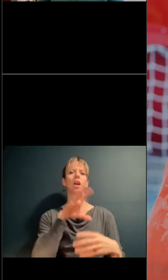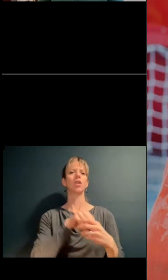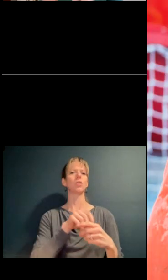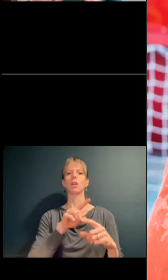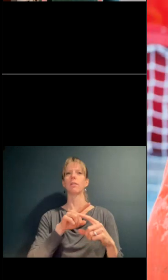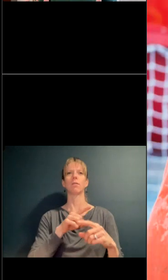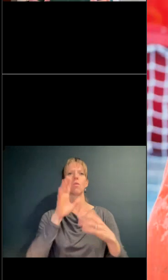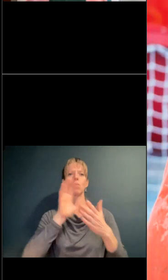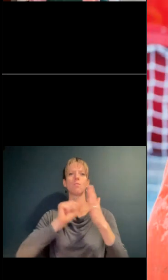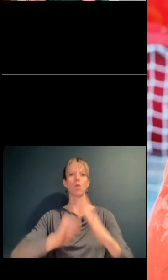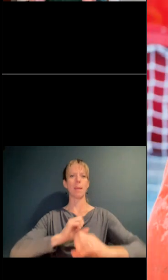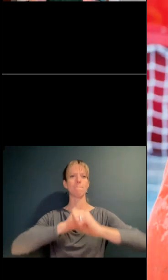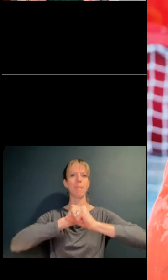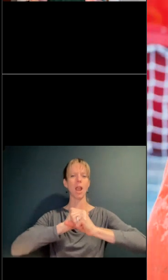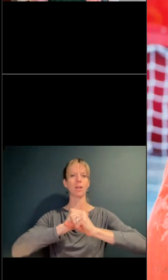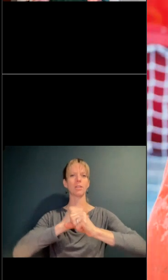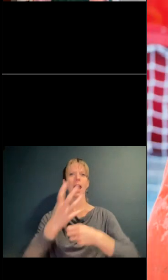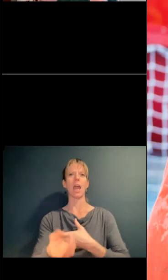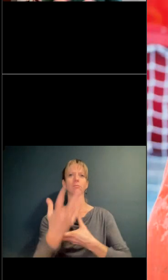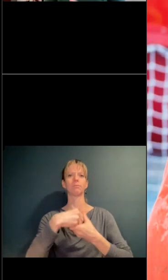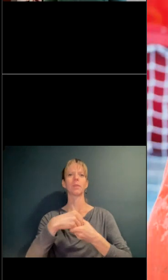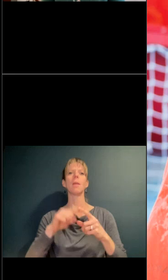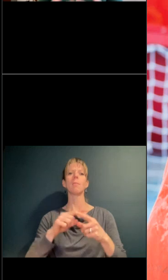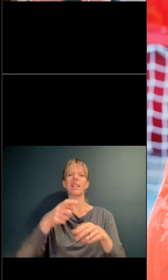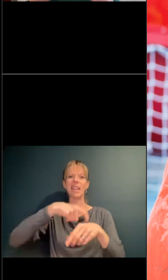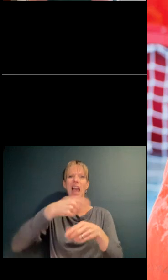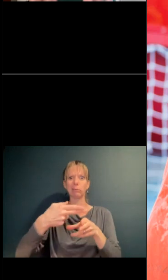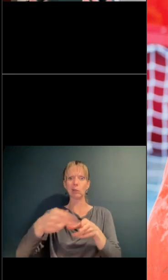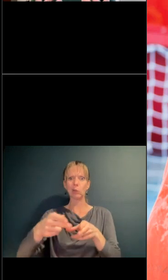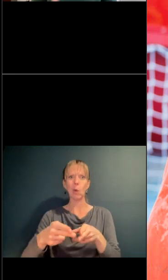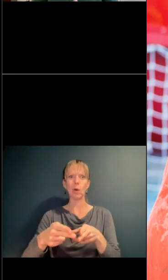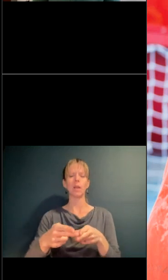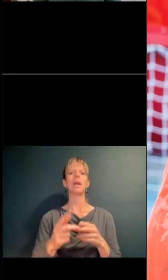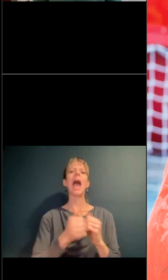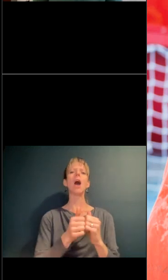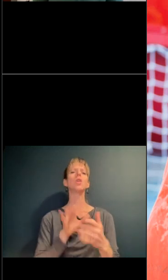Our time is brief but we will talk about the place of belonging in our collective efforts